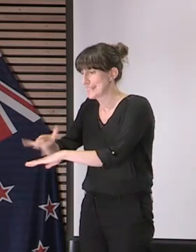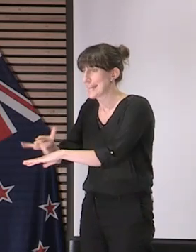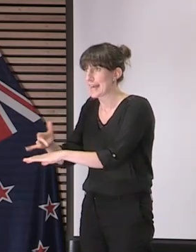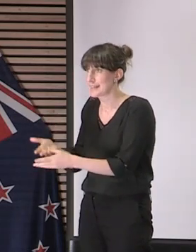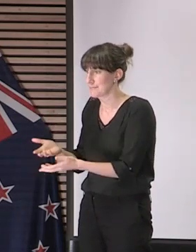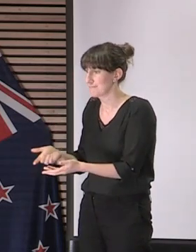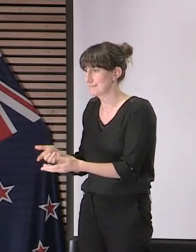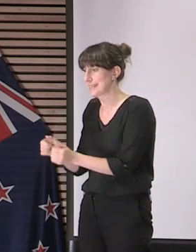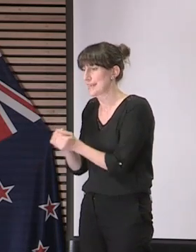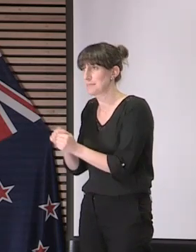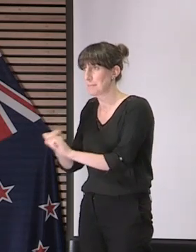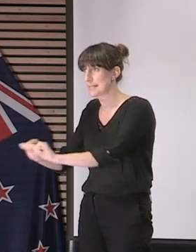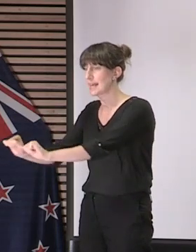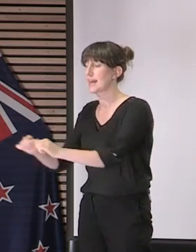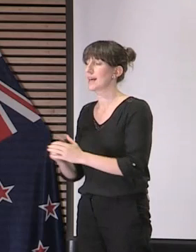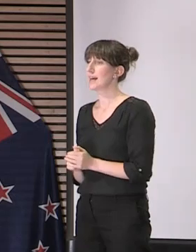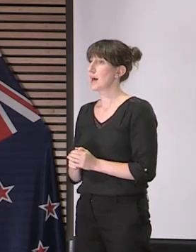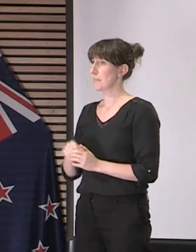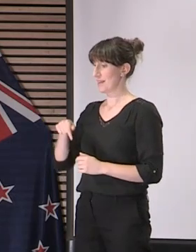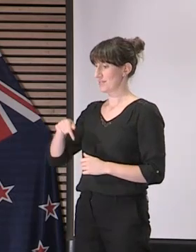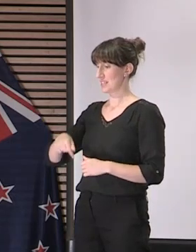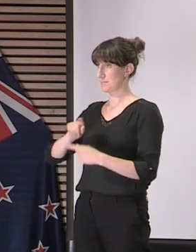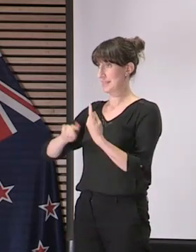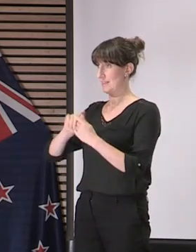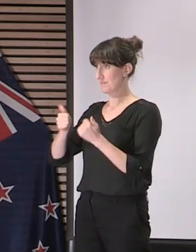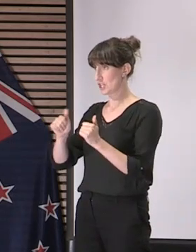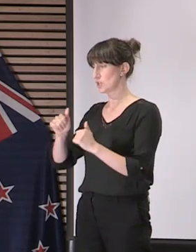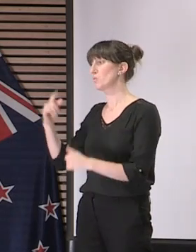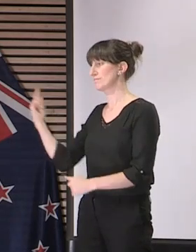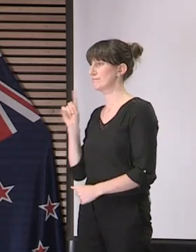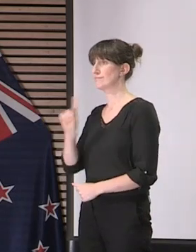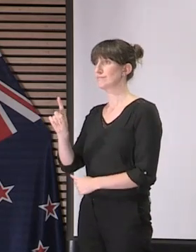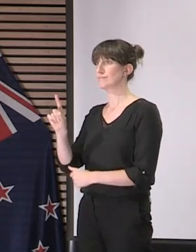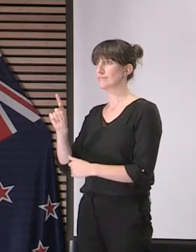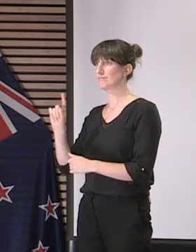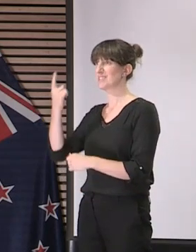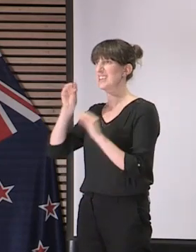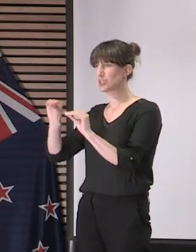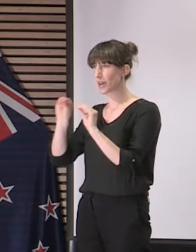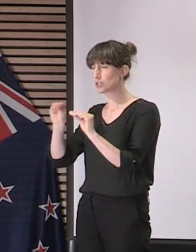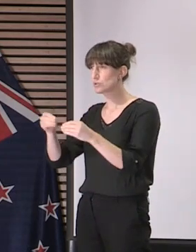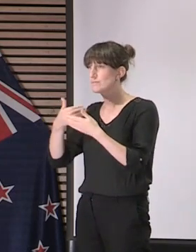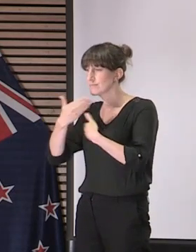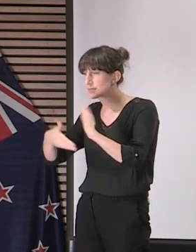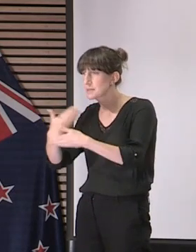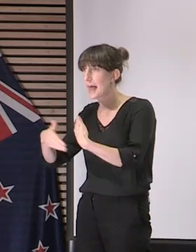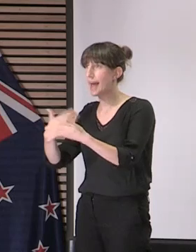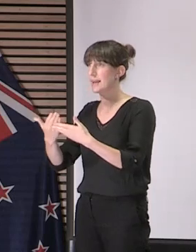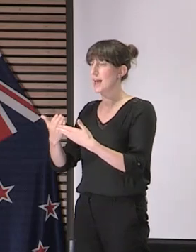this time but we have a role to support you. Directly after this press conference the Minister of Education will